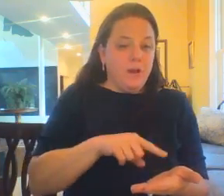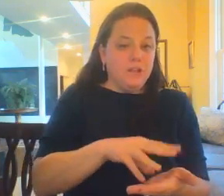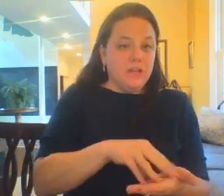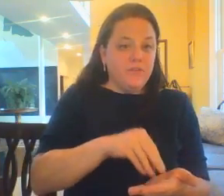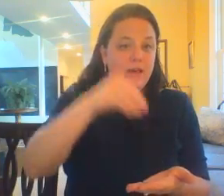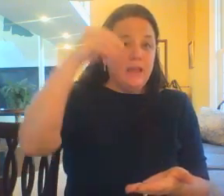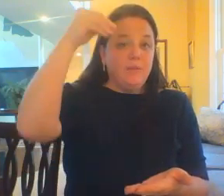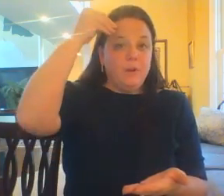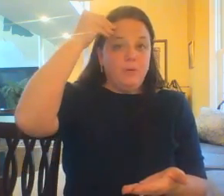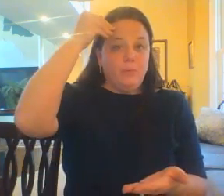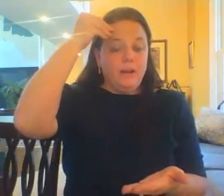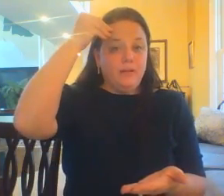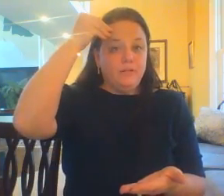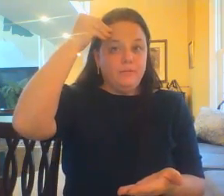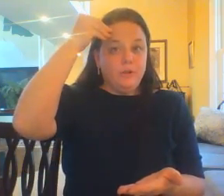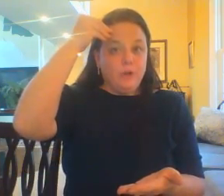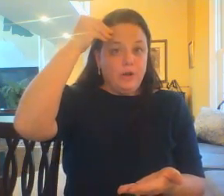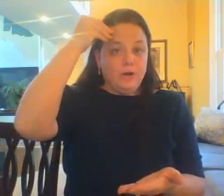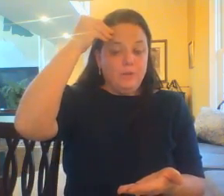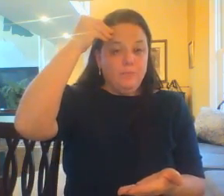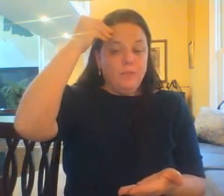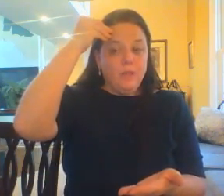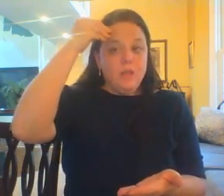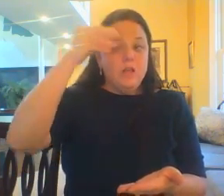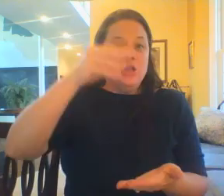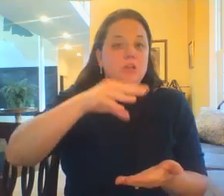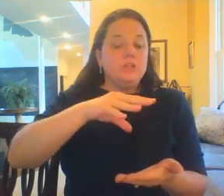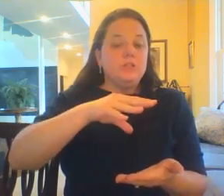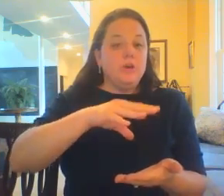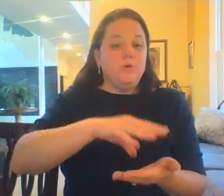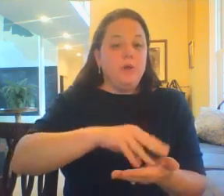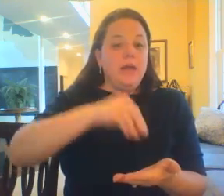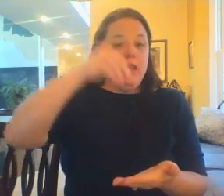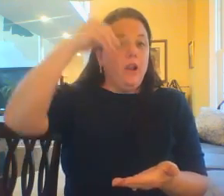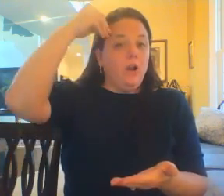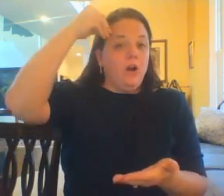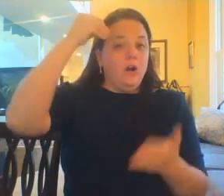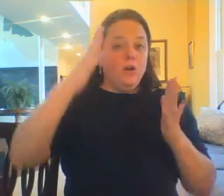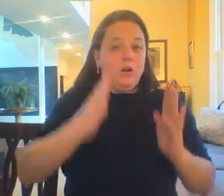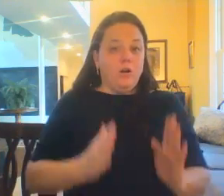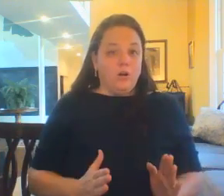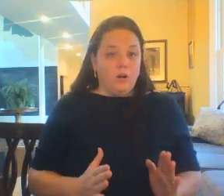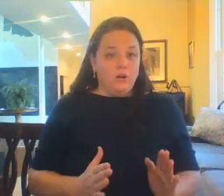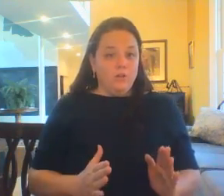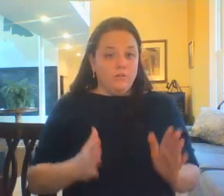knowledge out of your hand put it in